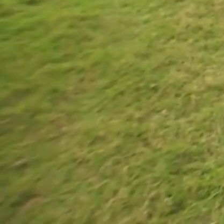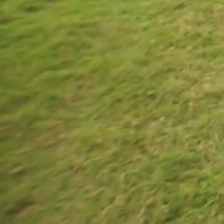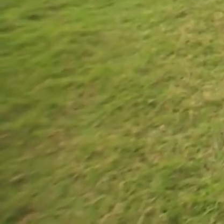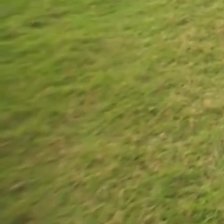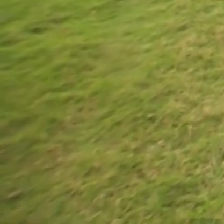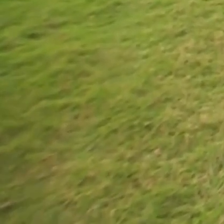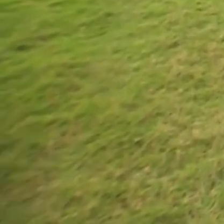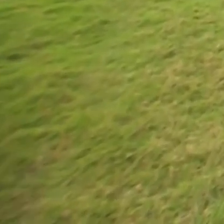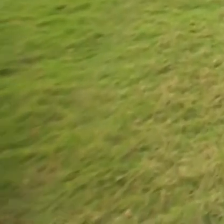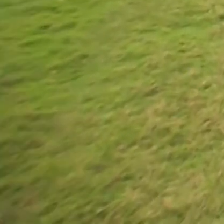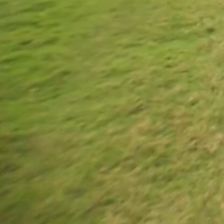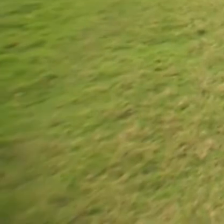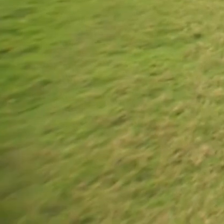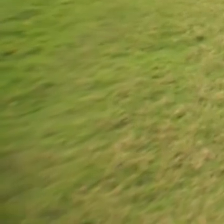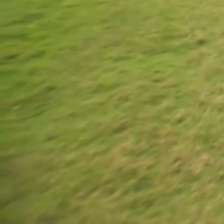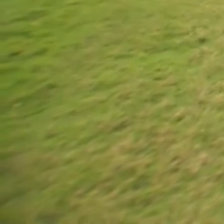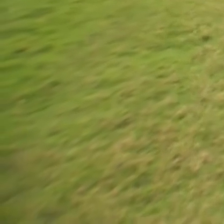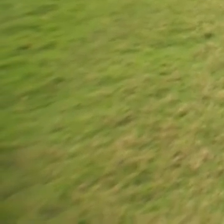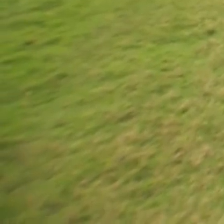Great brain break, guys. Now let's get to learning!